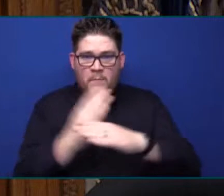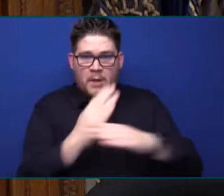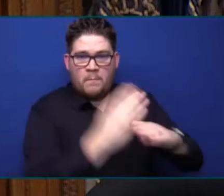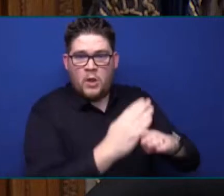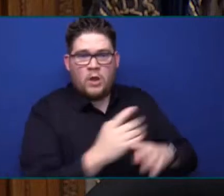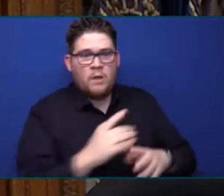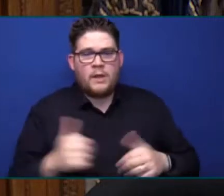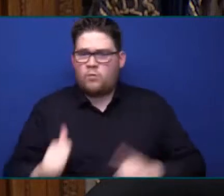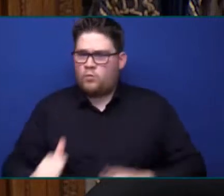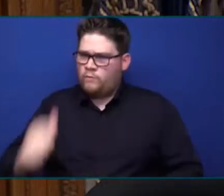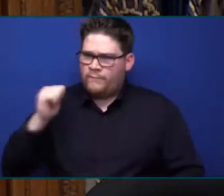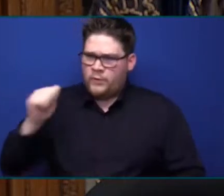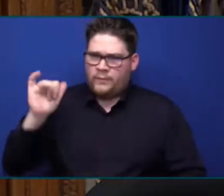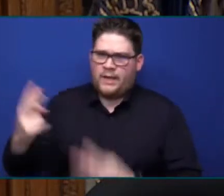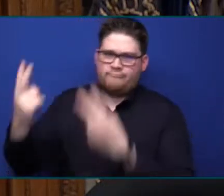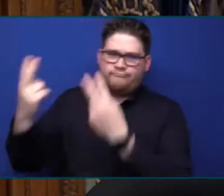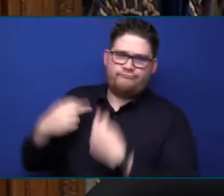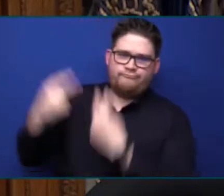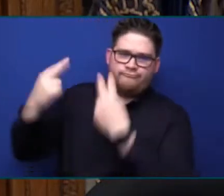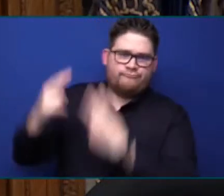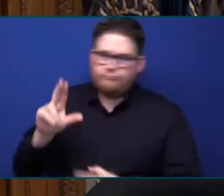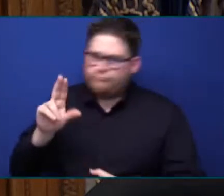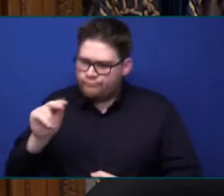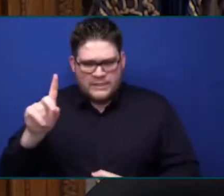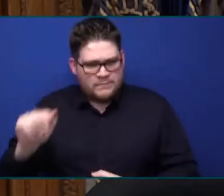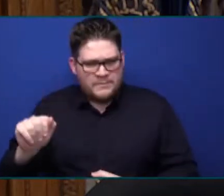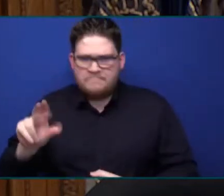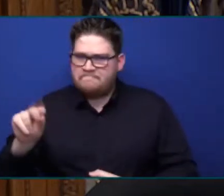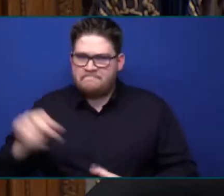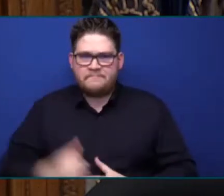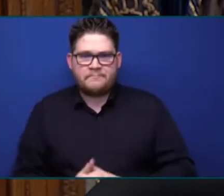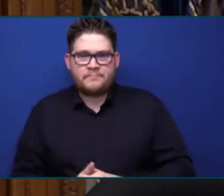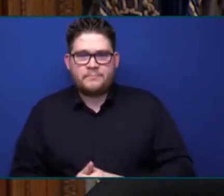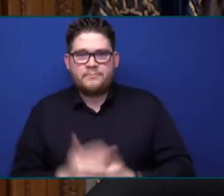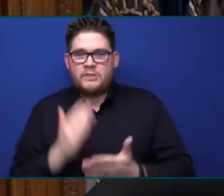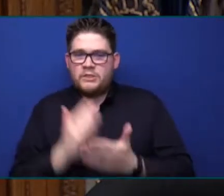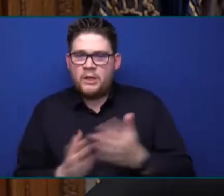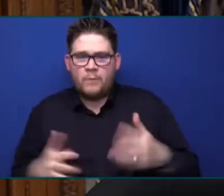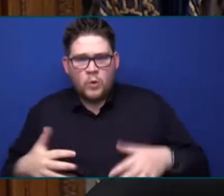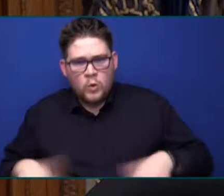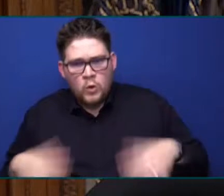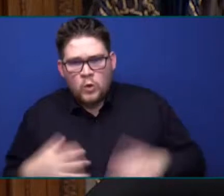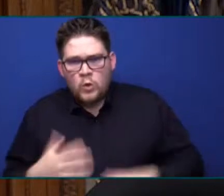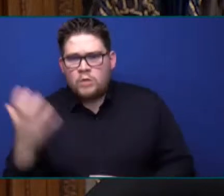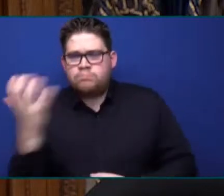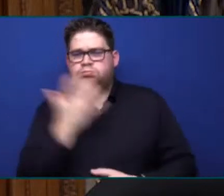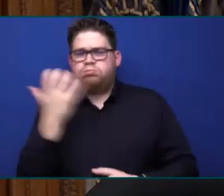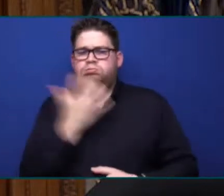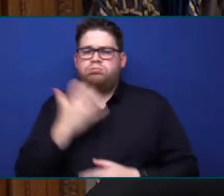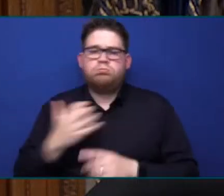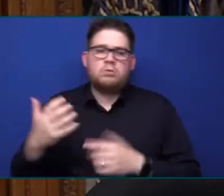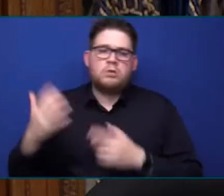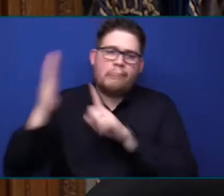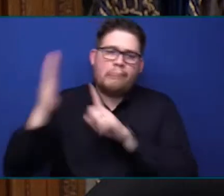“Some examples of significant barriers I’ve encountered over the years are: (1) attitudinal biases from those in authority,